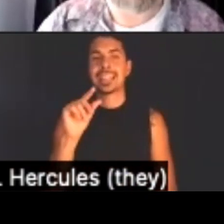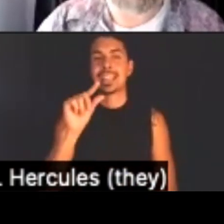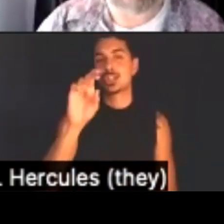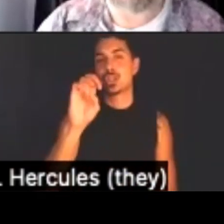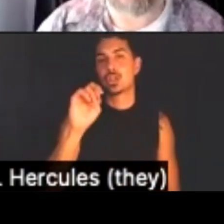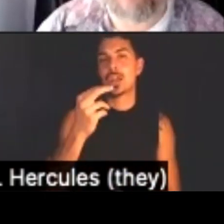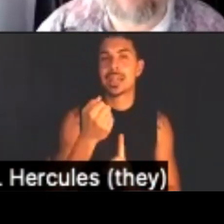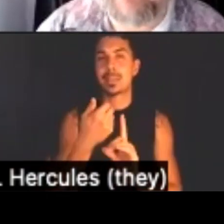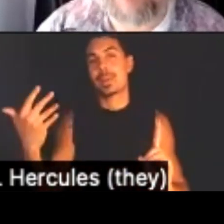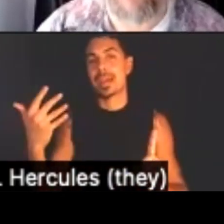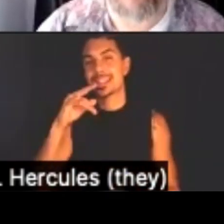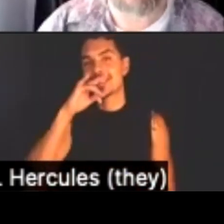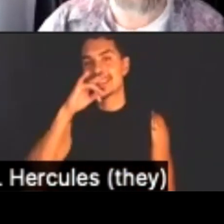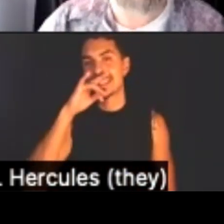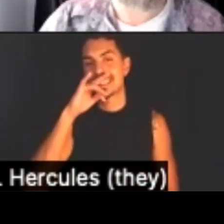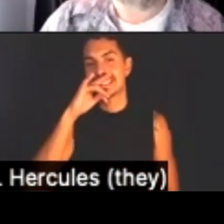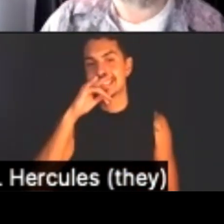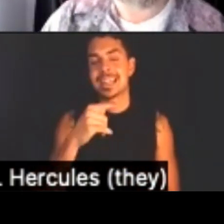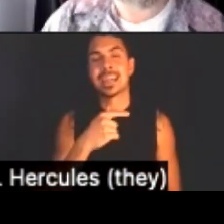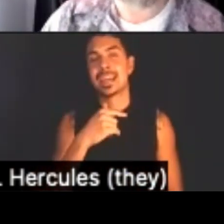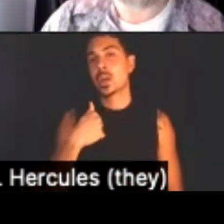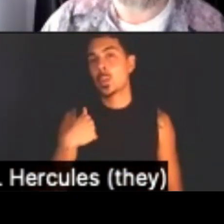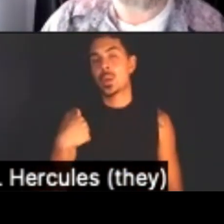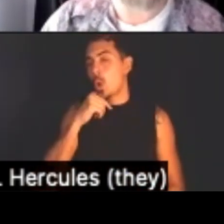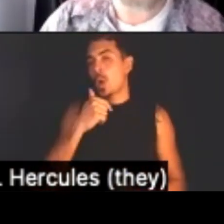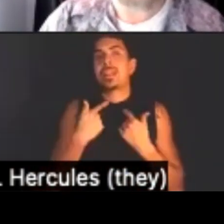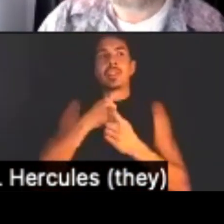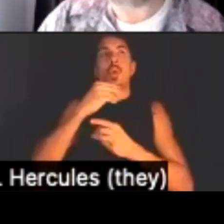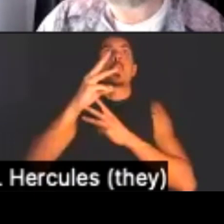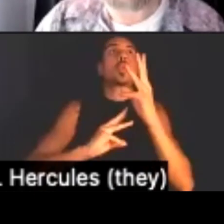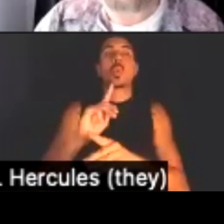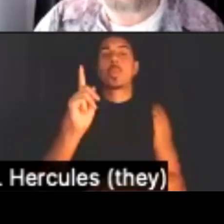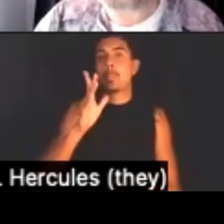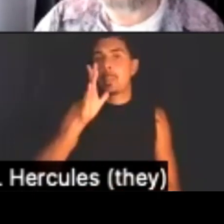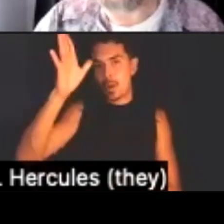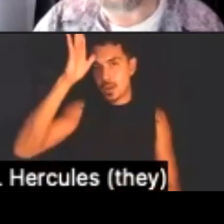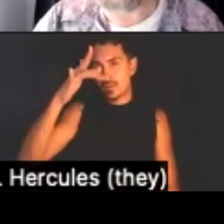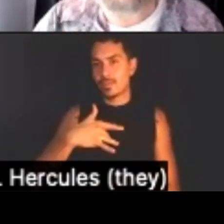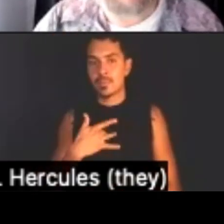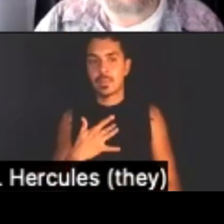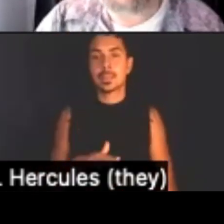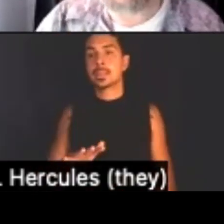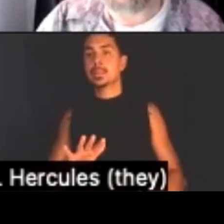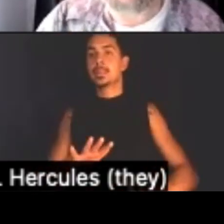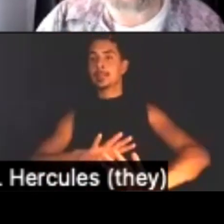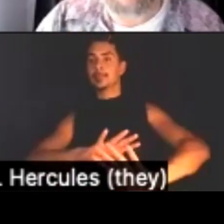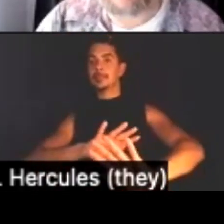We don't live in a world anymore where parents are as skittish or as shy or as negative